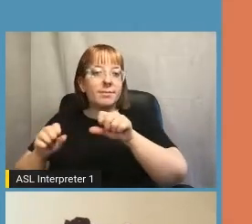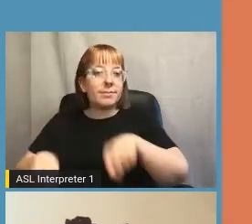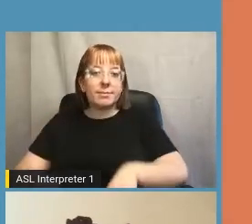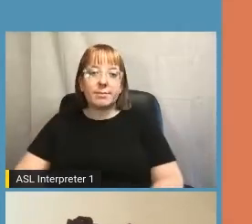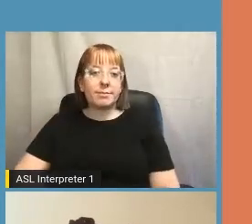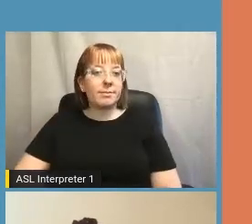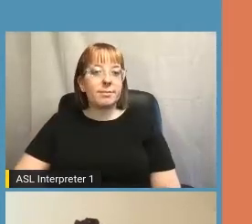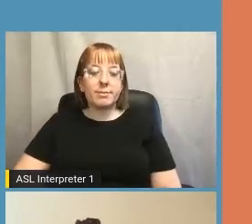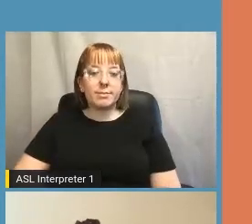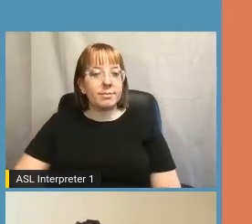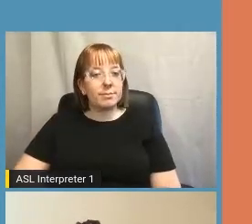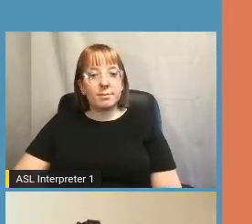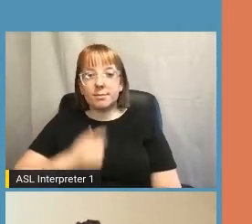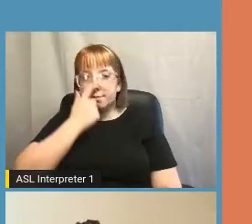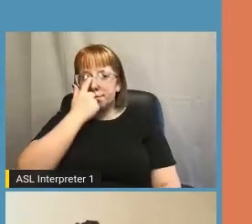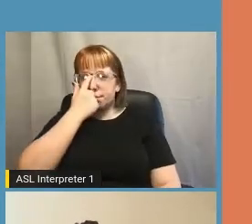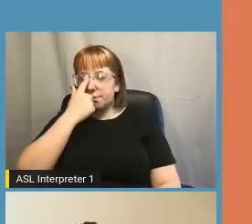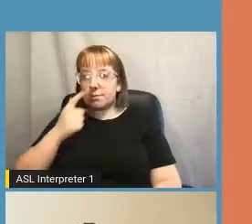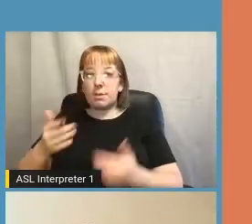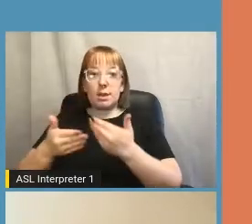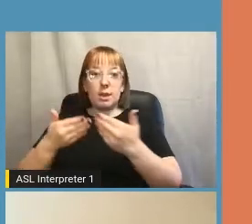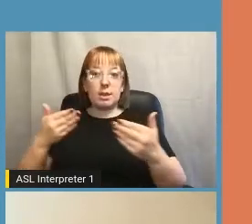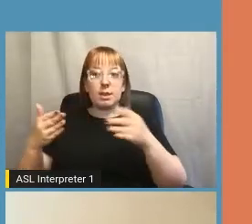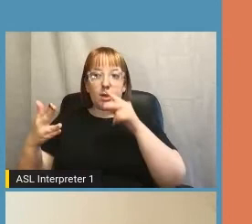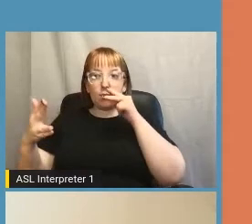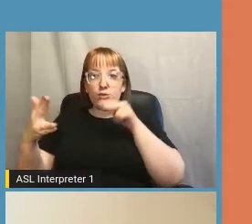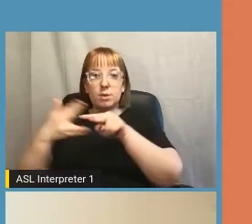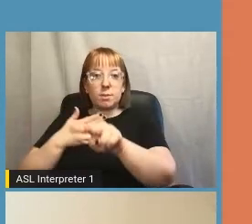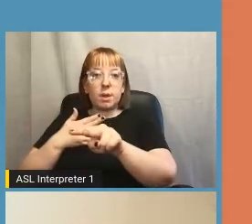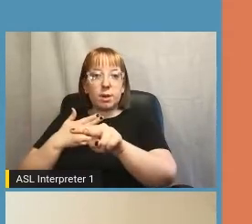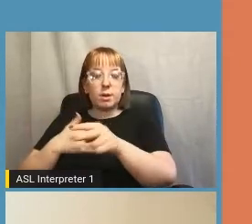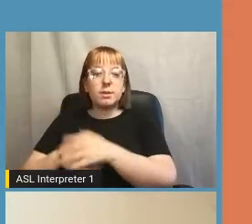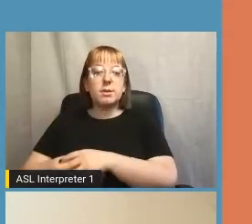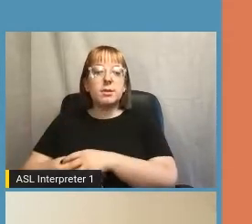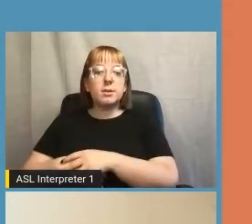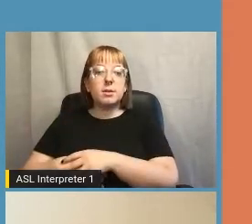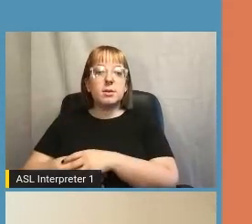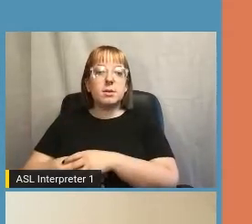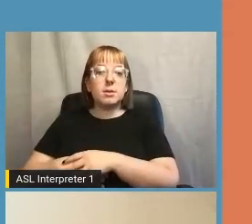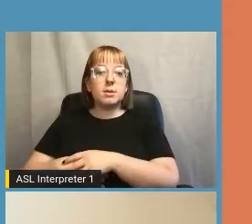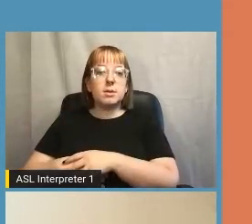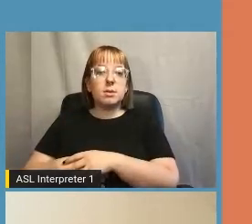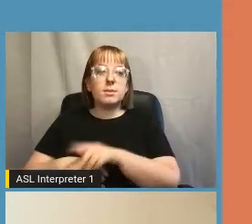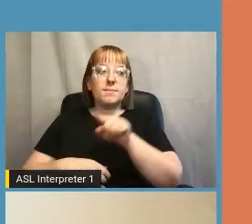objects transparent and so you could see objects behind objects so you could have a series of